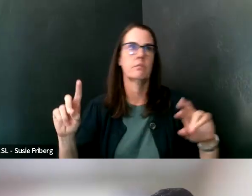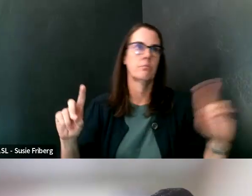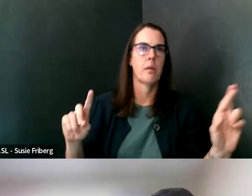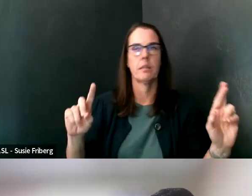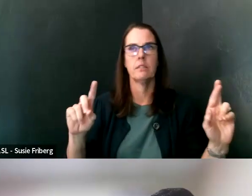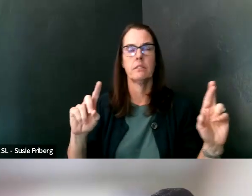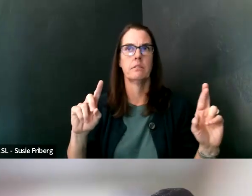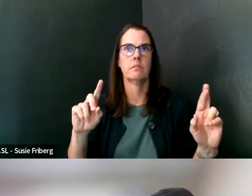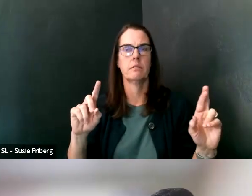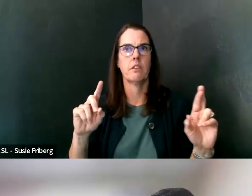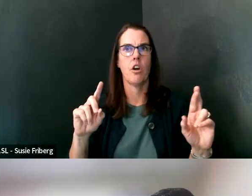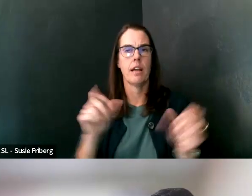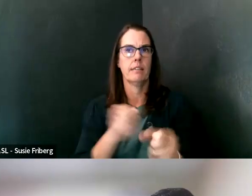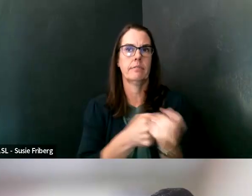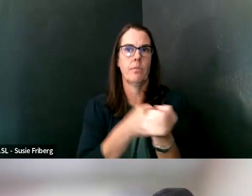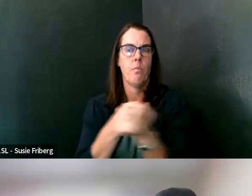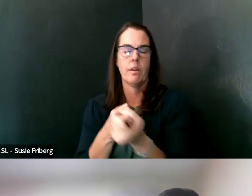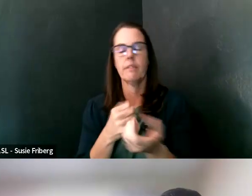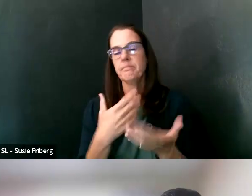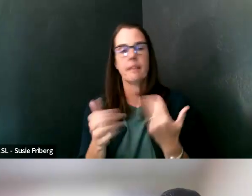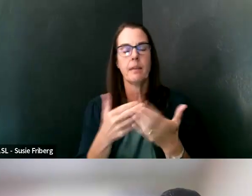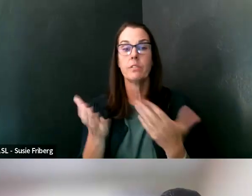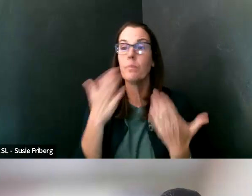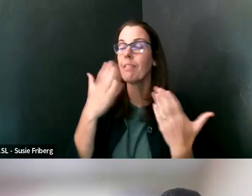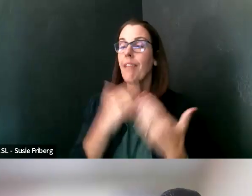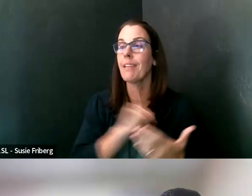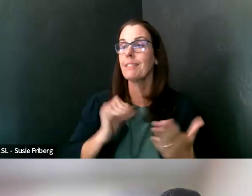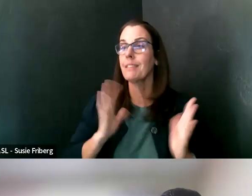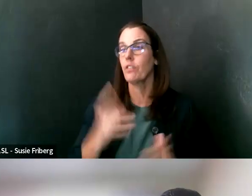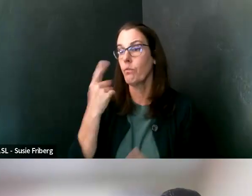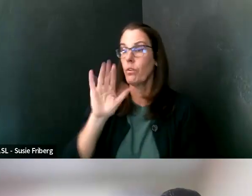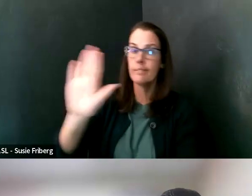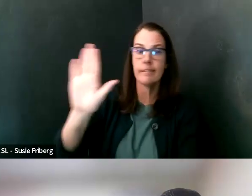I really appreciate that. But and I really thank the senator for his launching of this